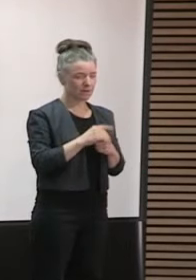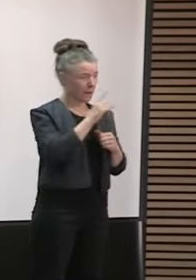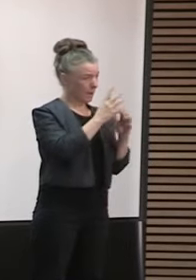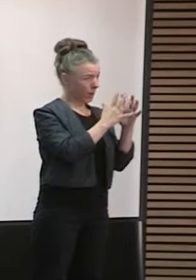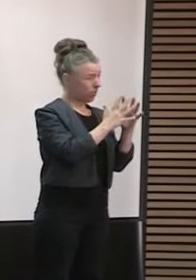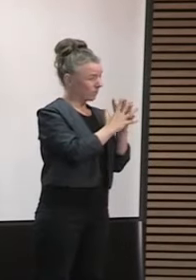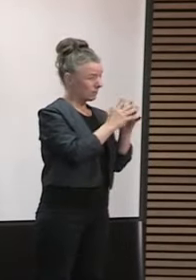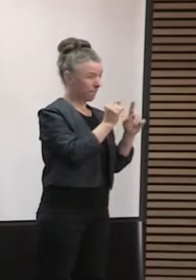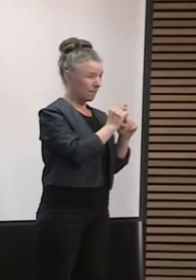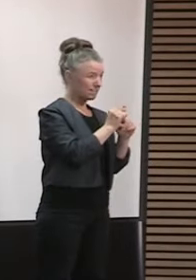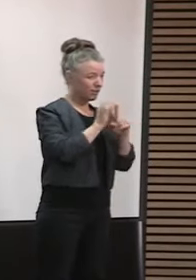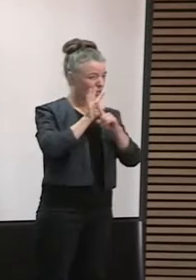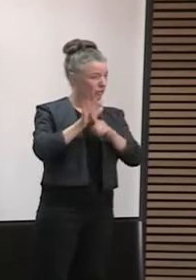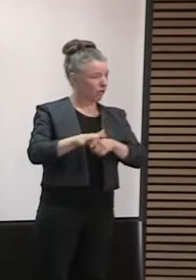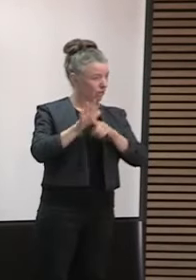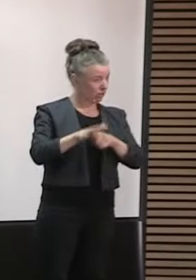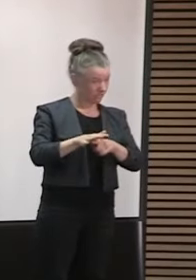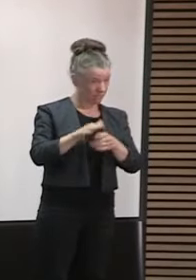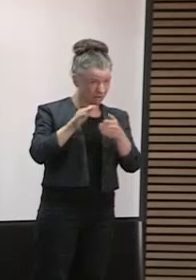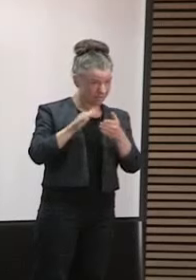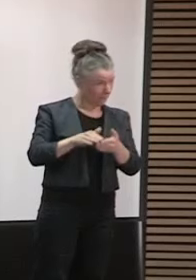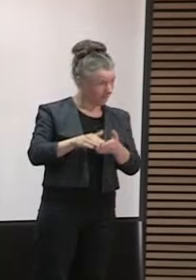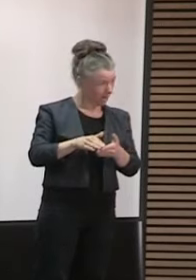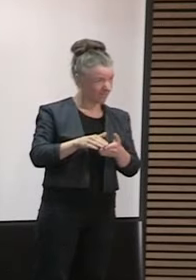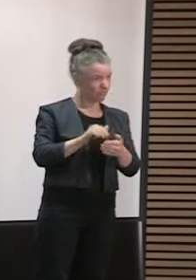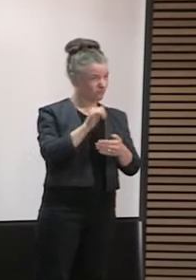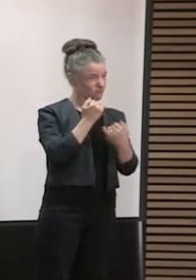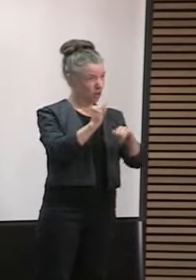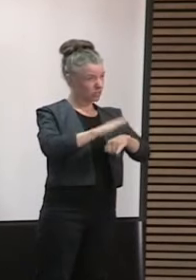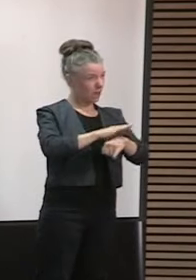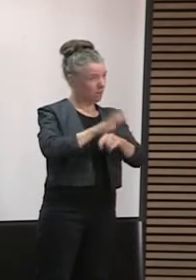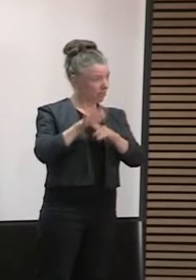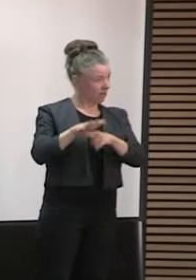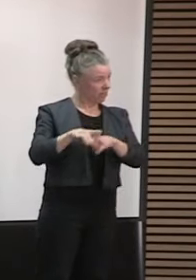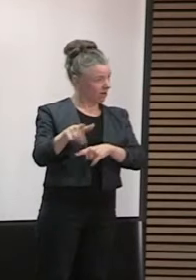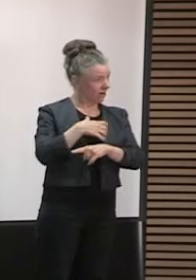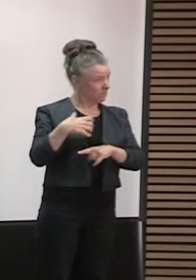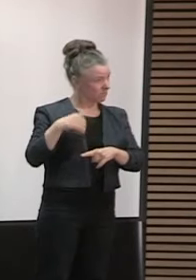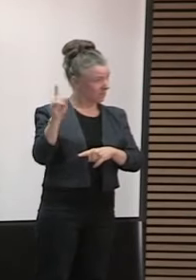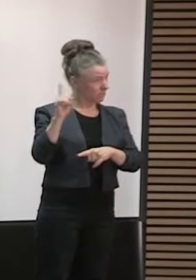the fell genome of that person sequenced. Initially it looked like it was linked to this